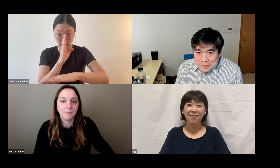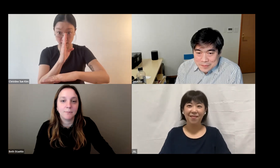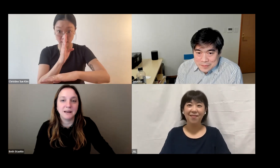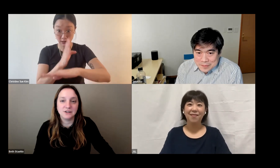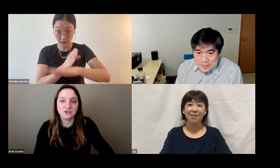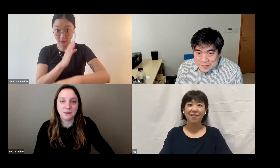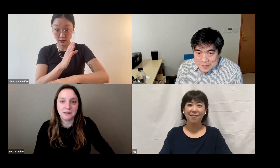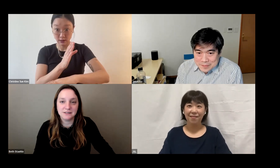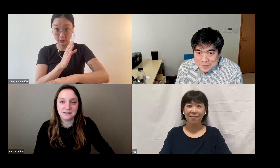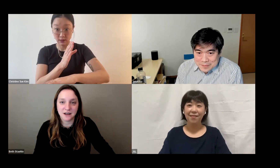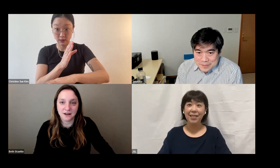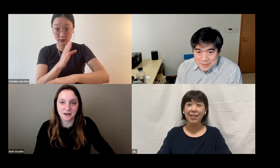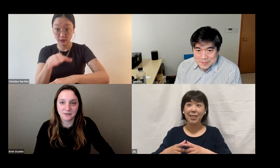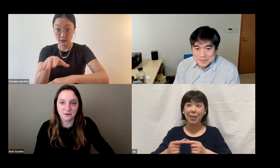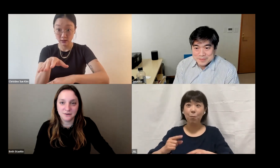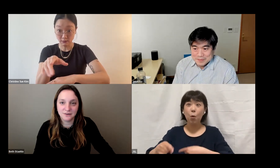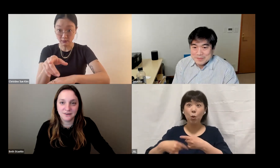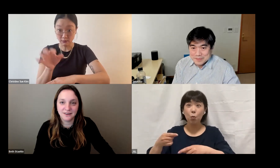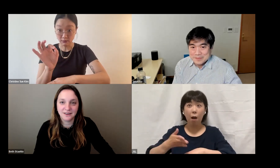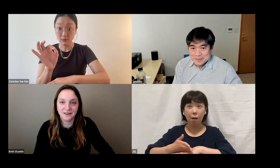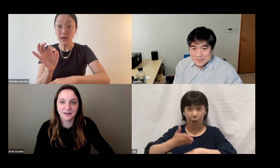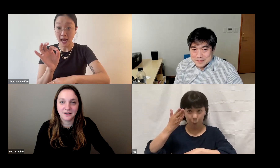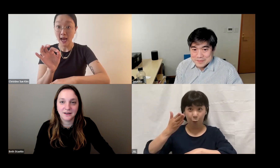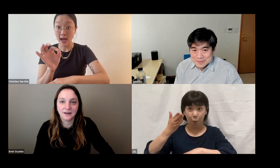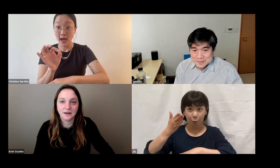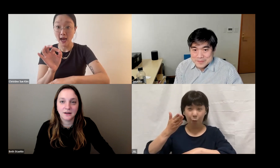but in Japanese it's arigato